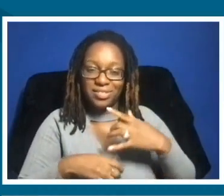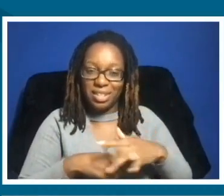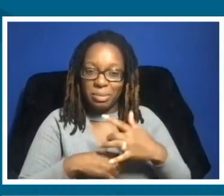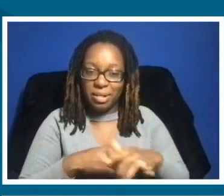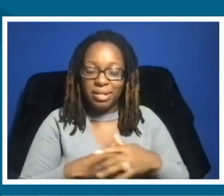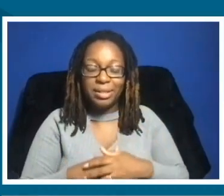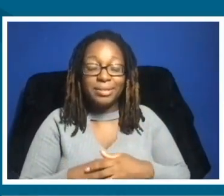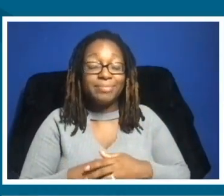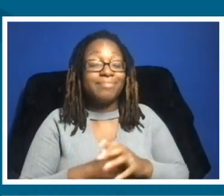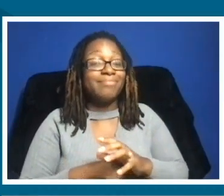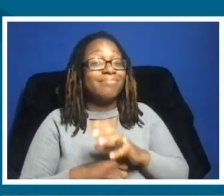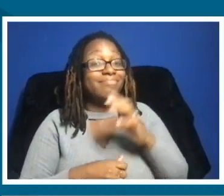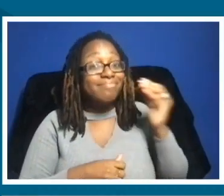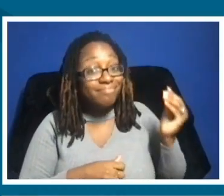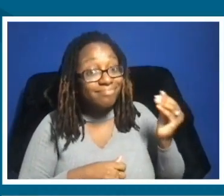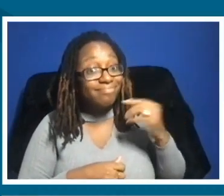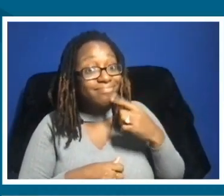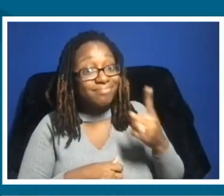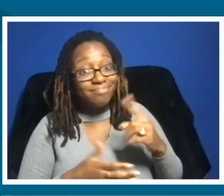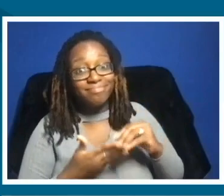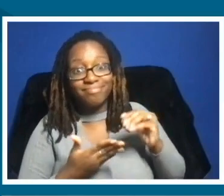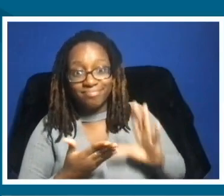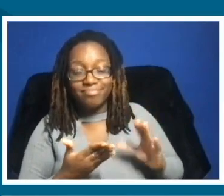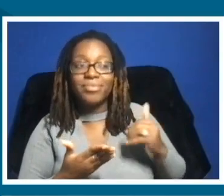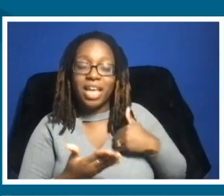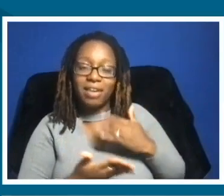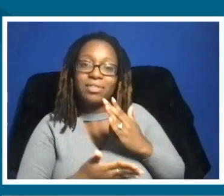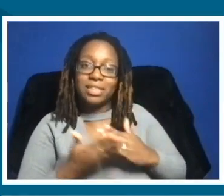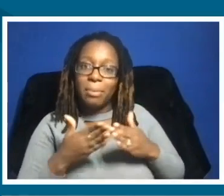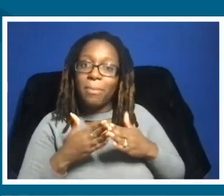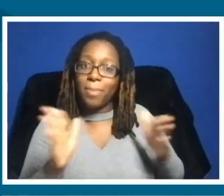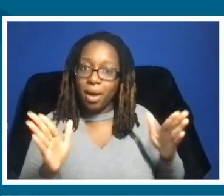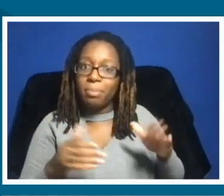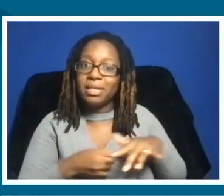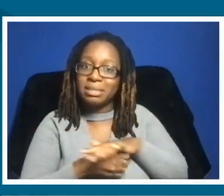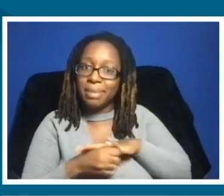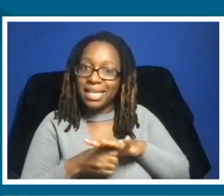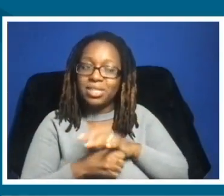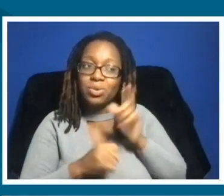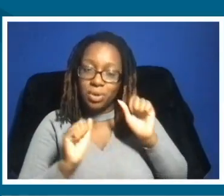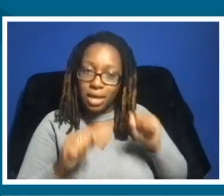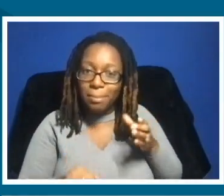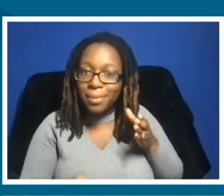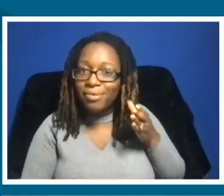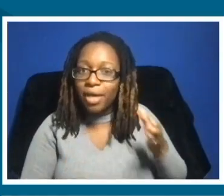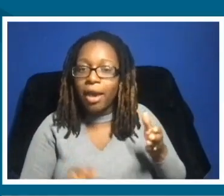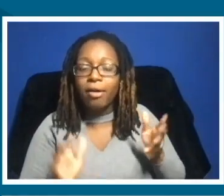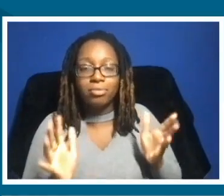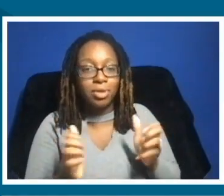to students that there are public places that you can be in and talk to people